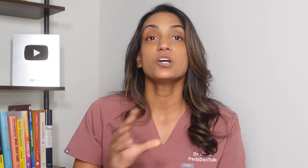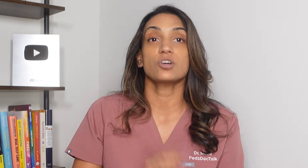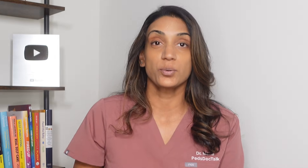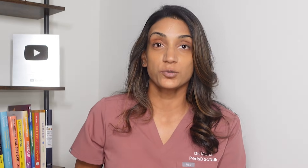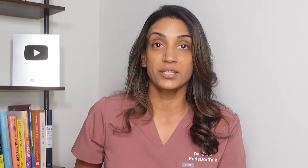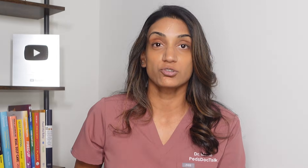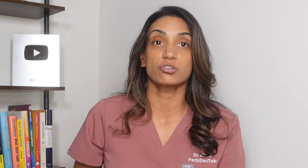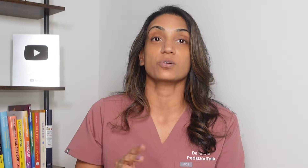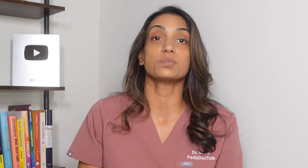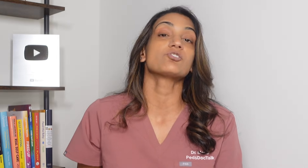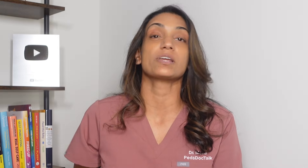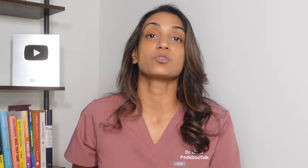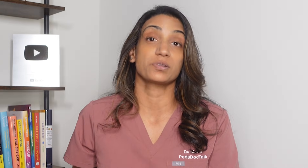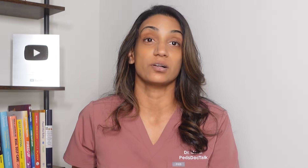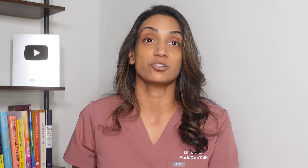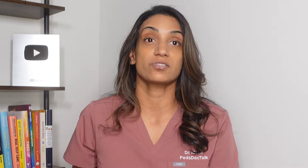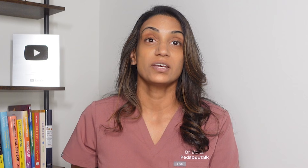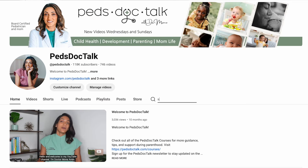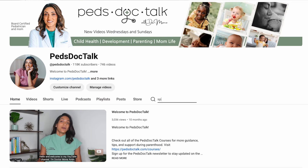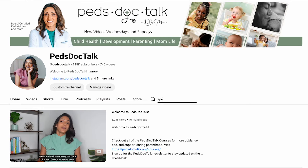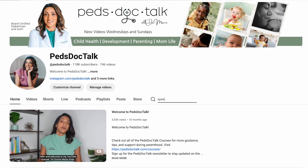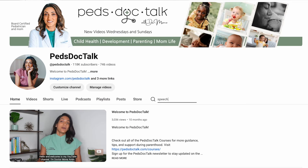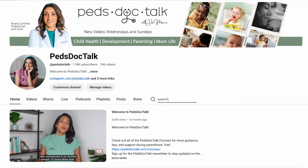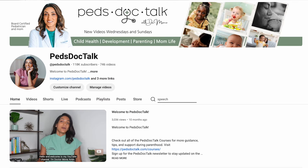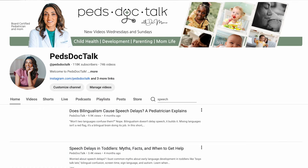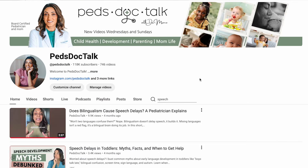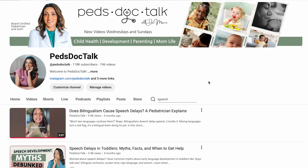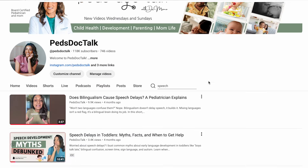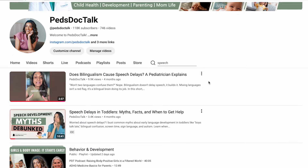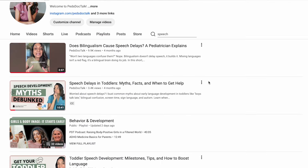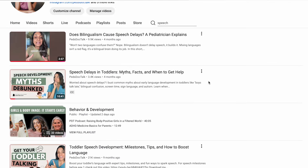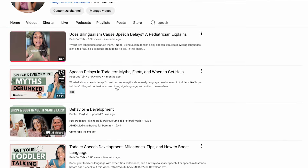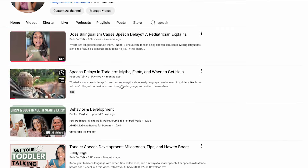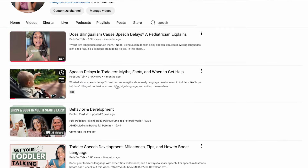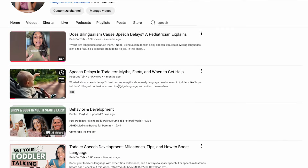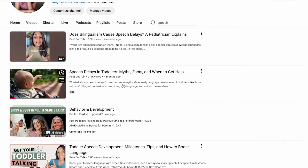talk with your pediatrician or speech language pathologist. You can also check out my YouTube videos on speech development and delays.